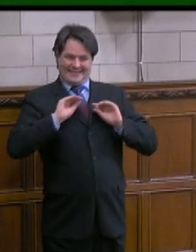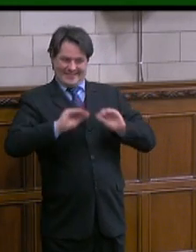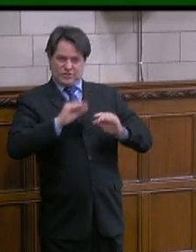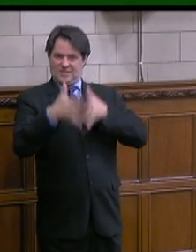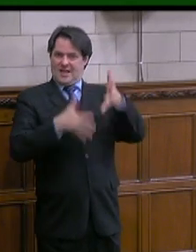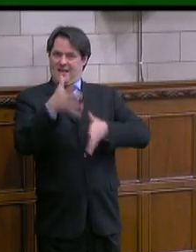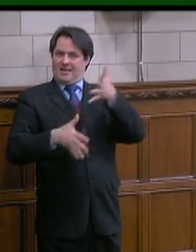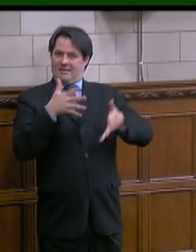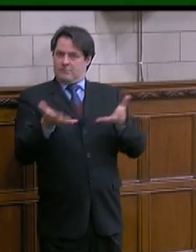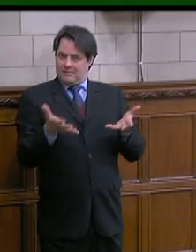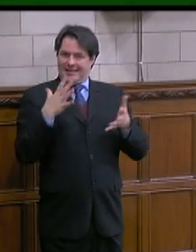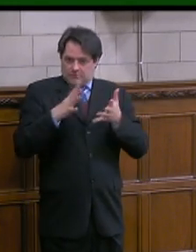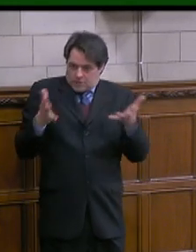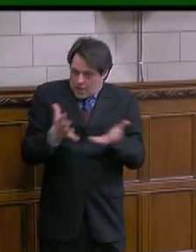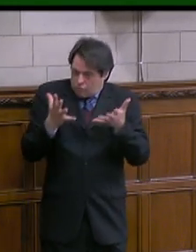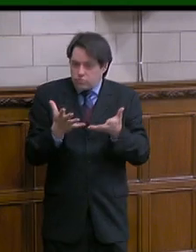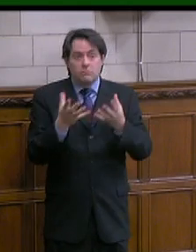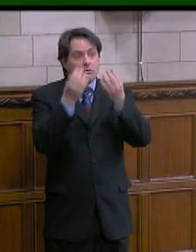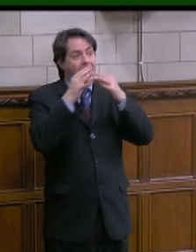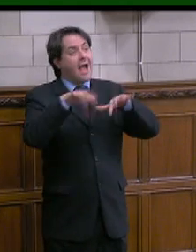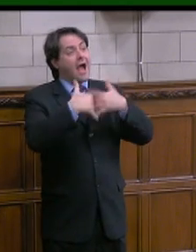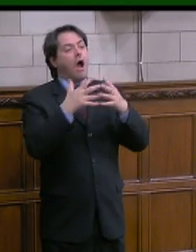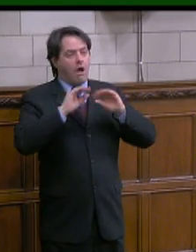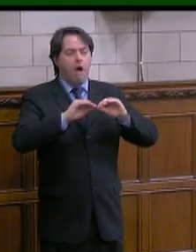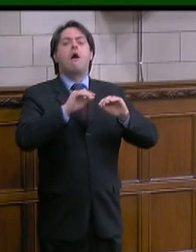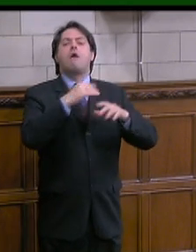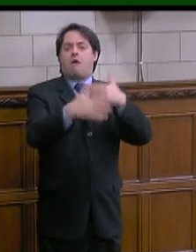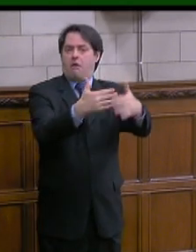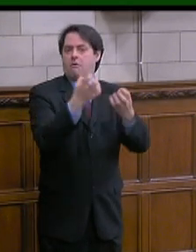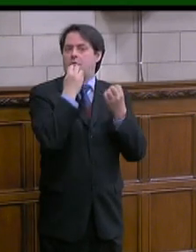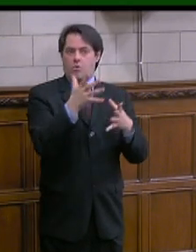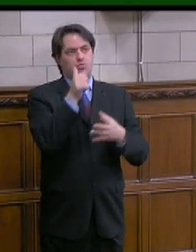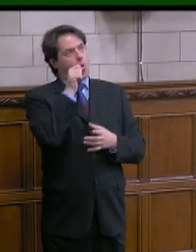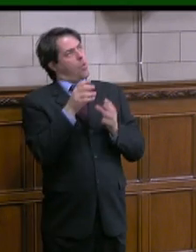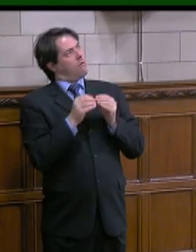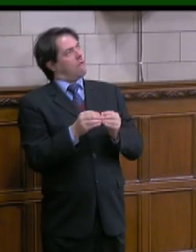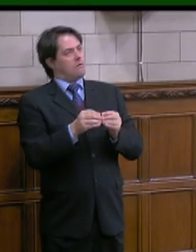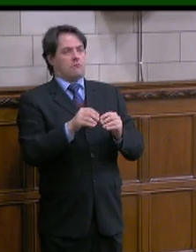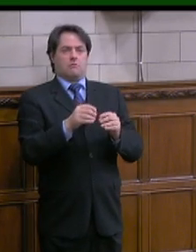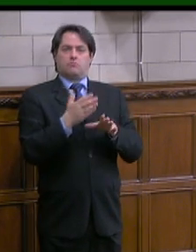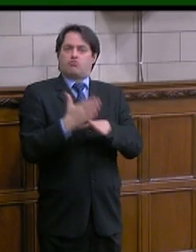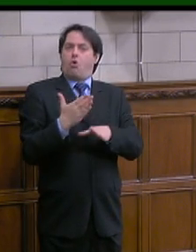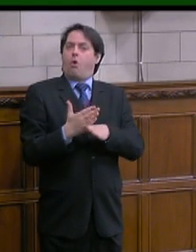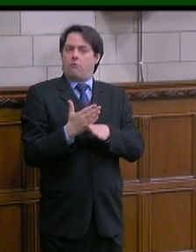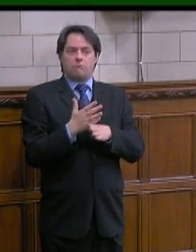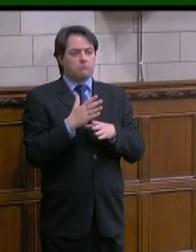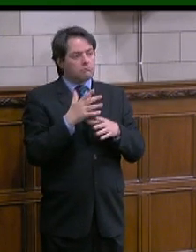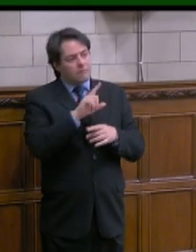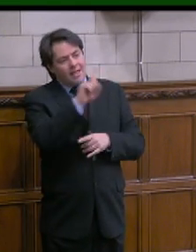We need to encourage people to see that as a worthy profession and something to go into in the future.